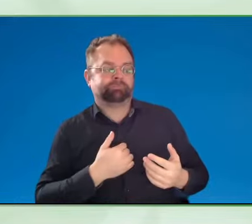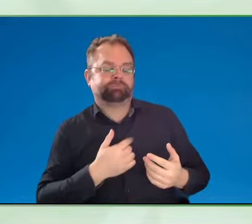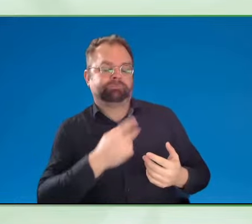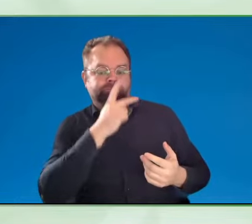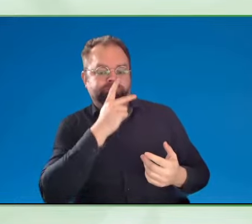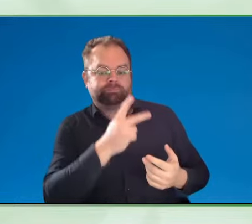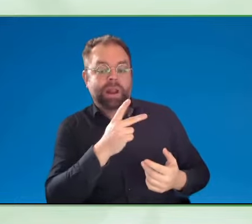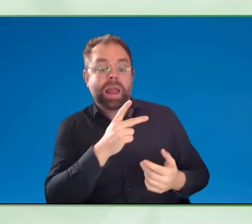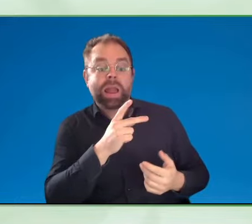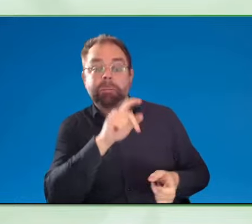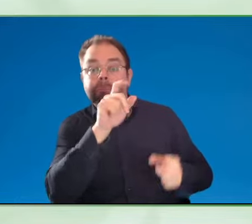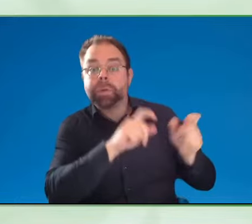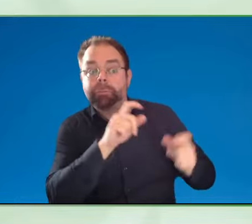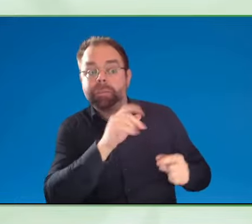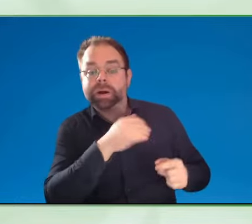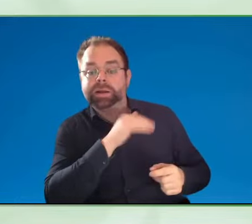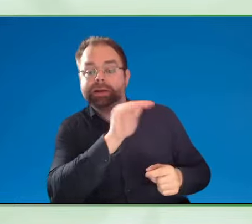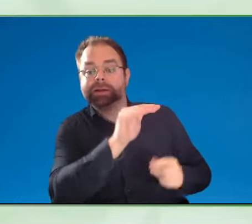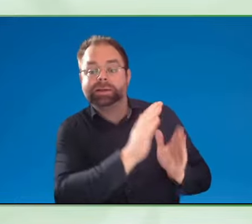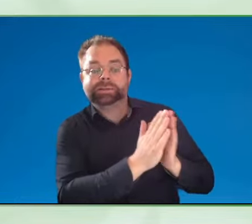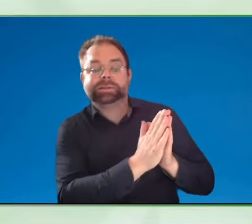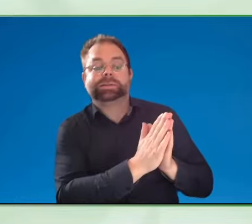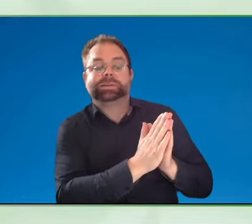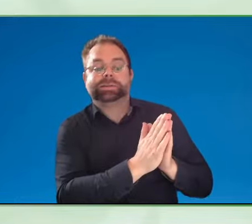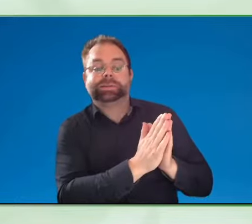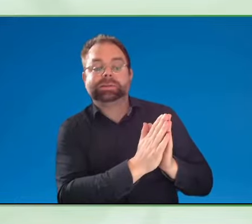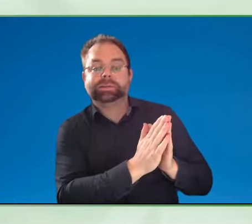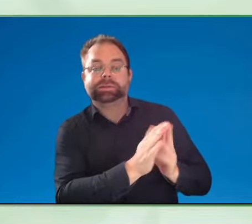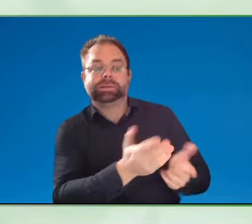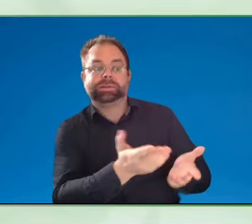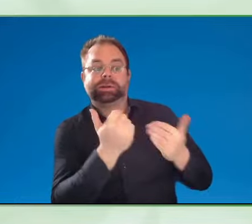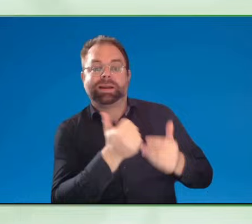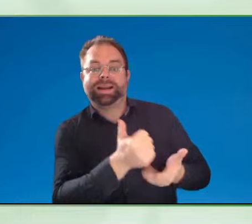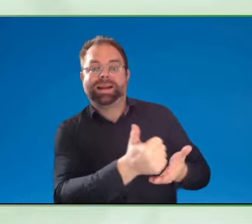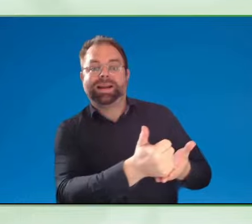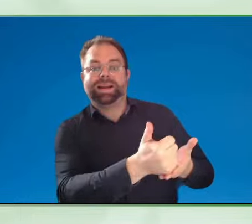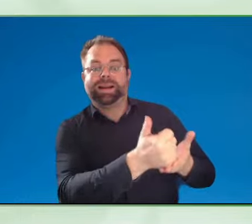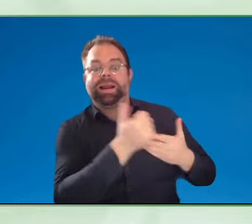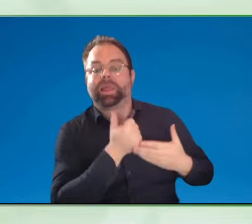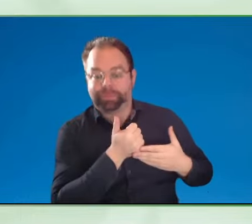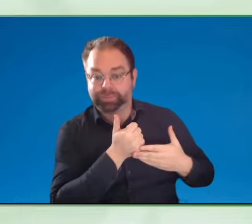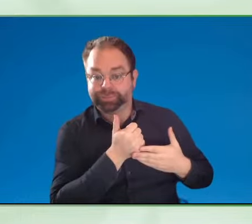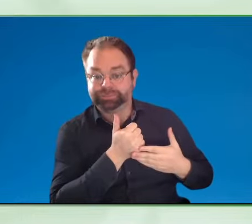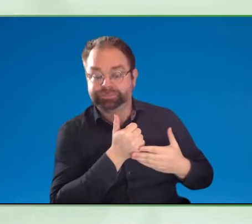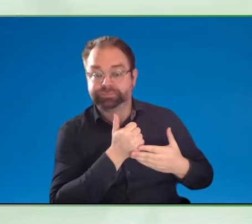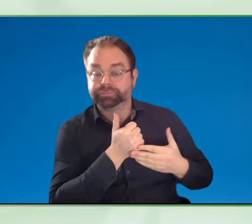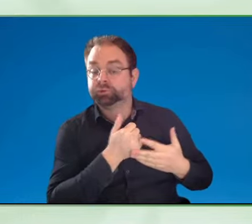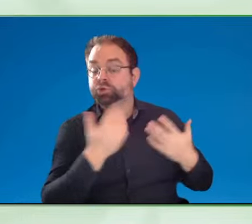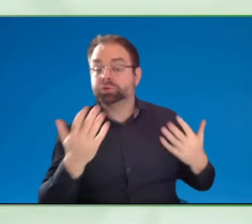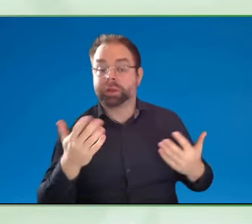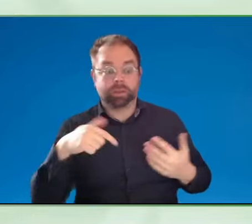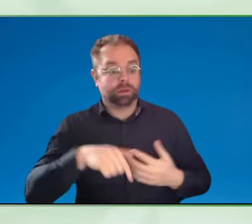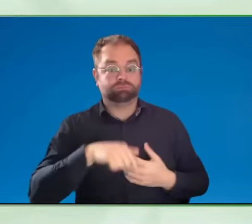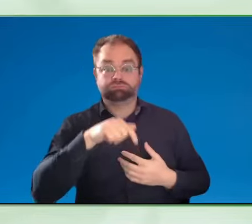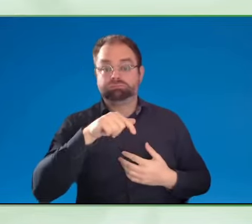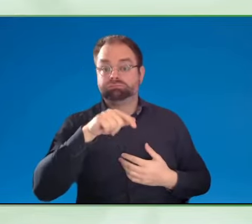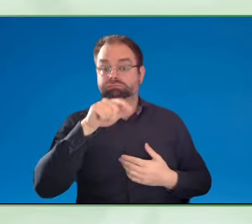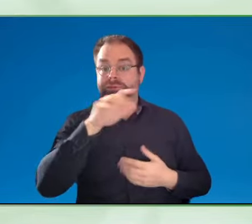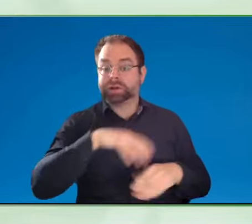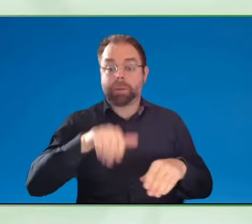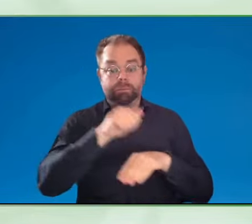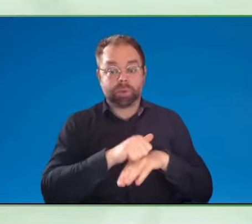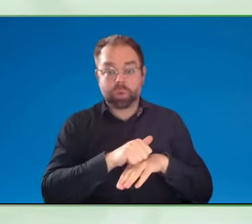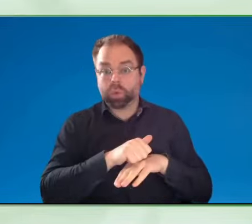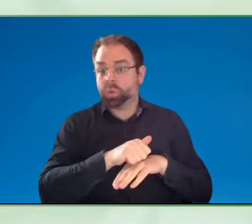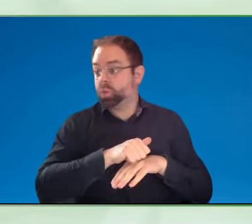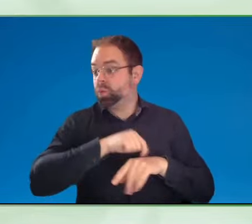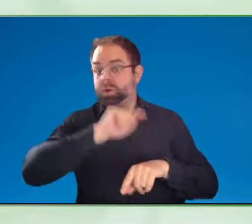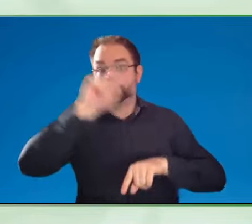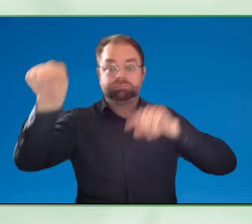the place and there were networking sessions, and it helps you give connection and after